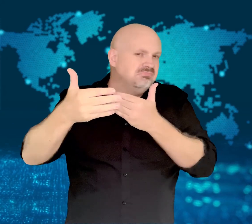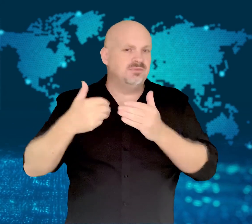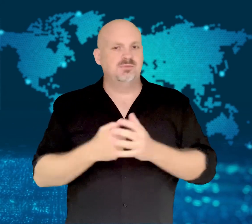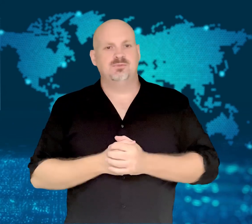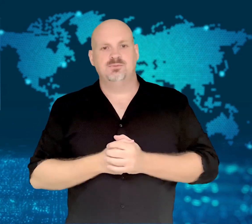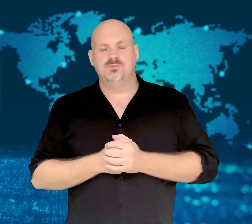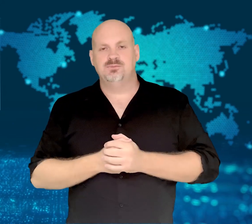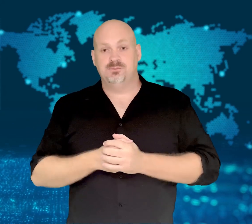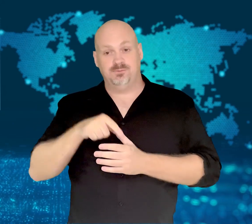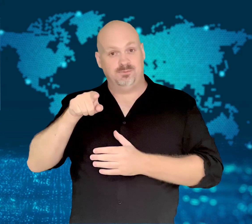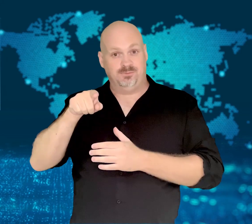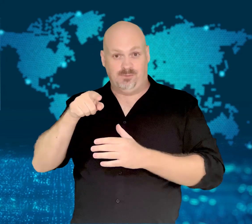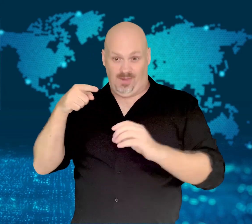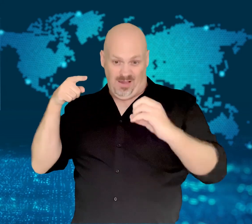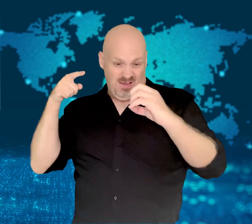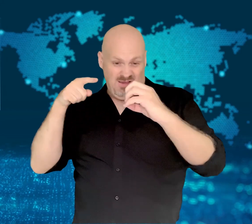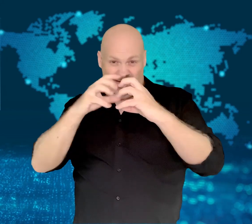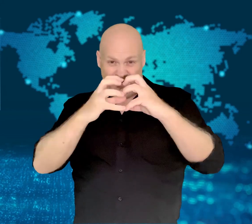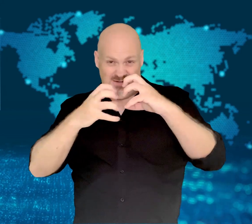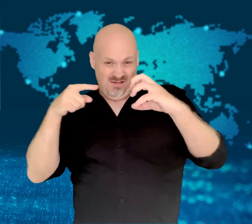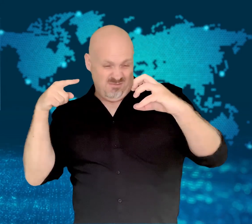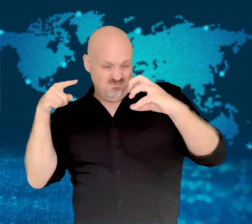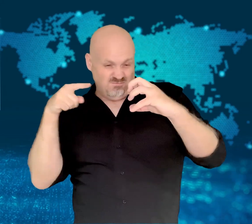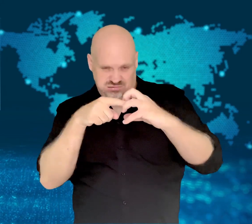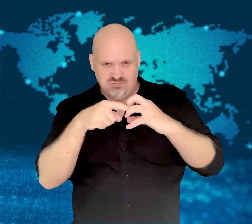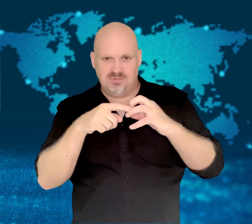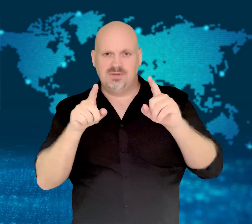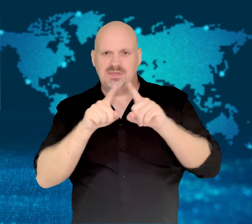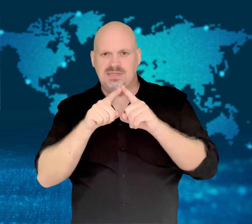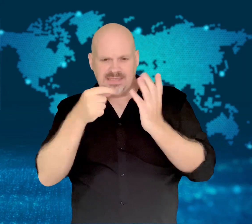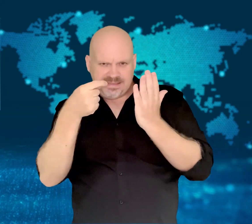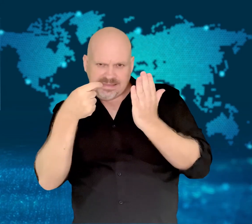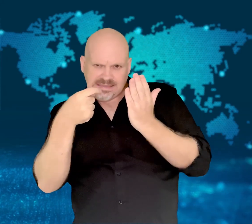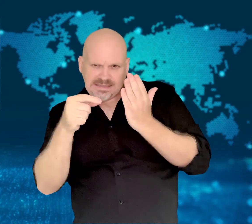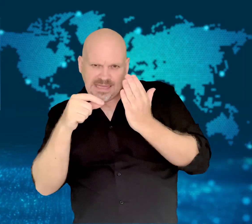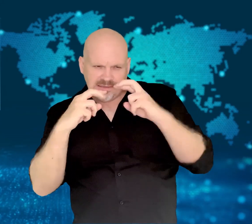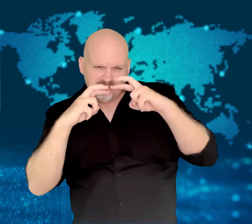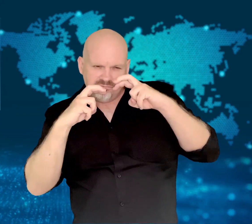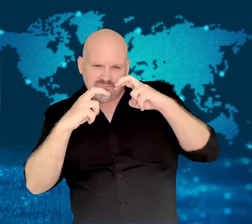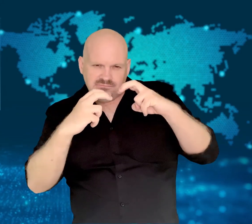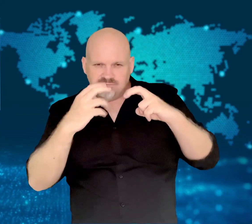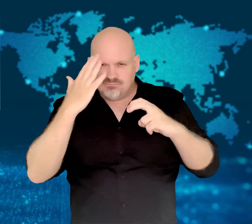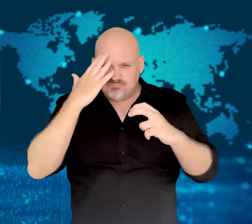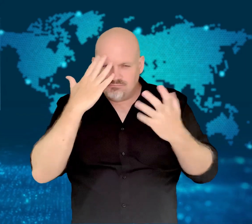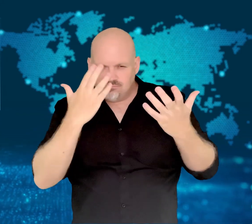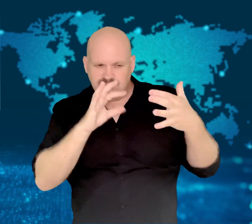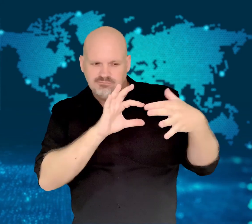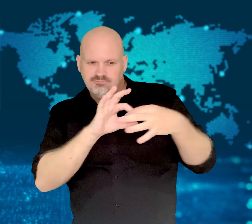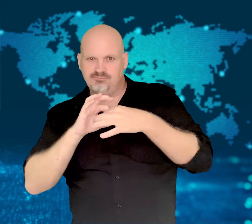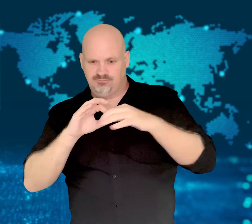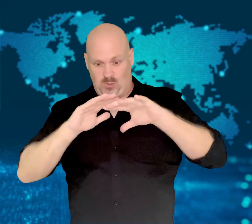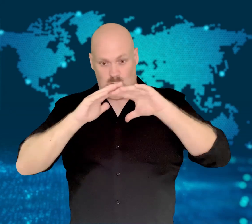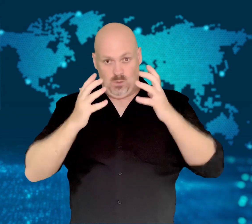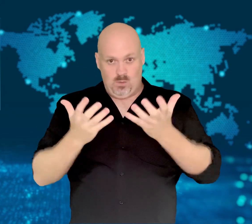when they will need to divert a dangerous asteroid.